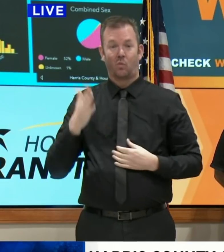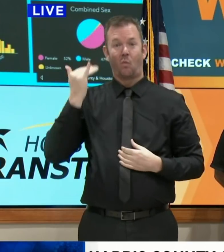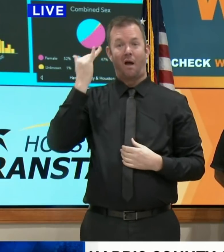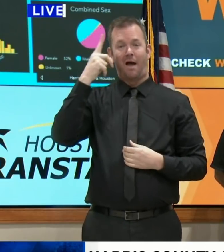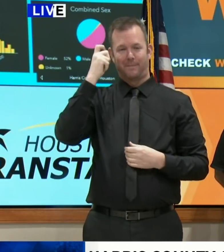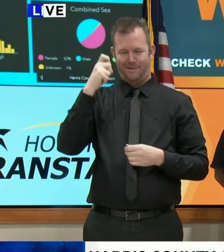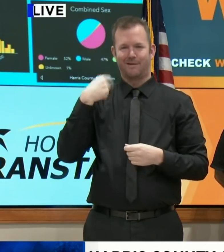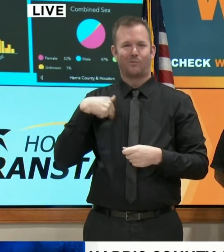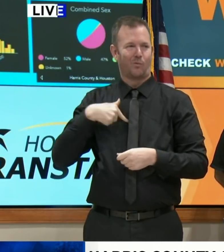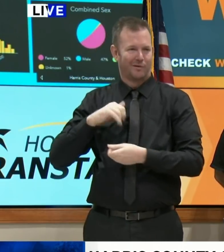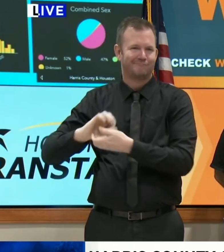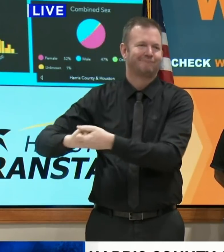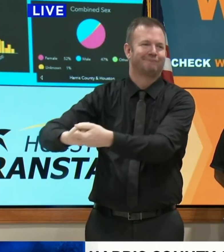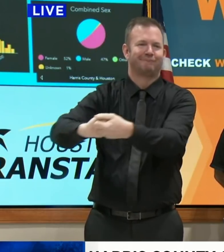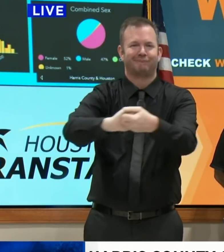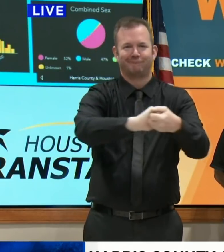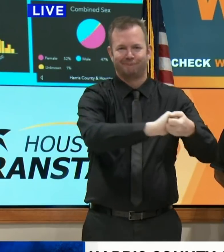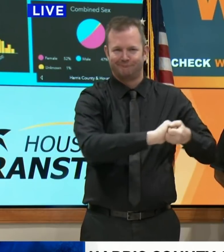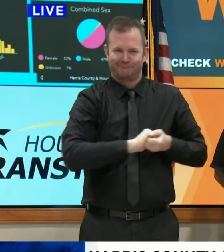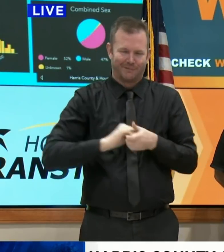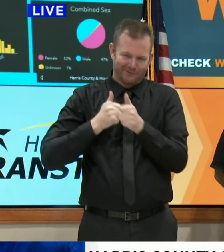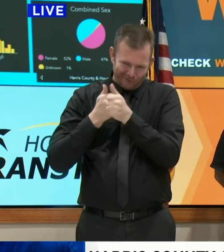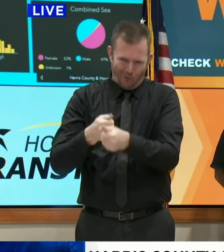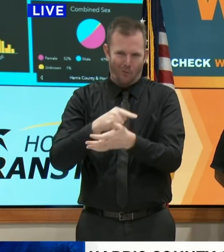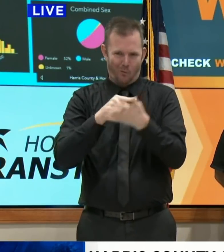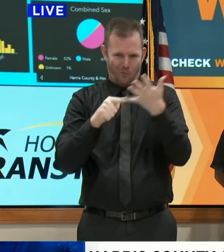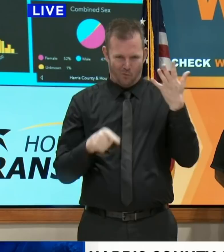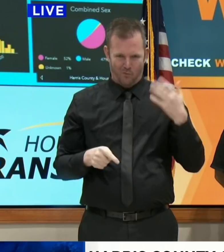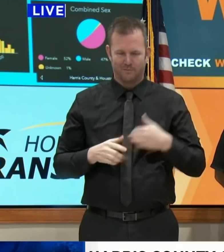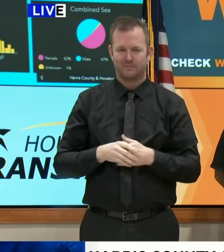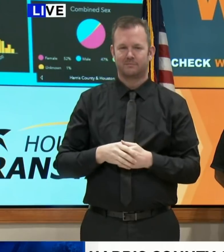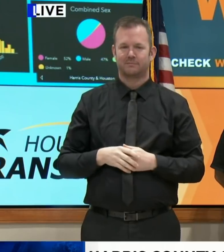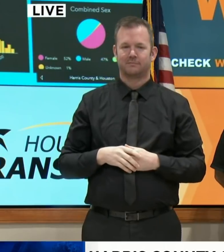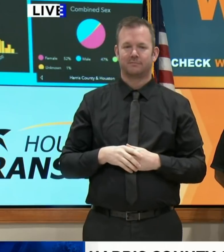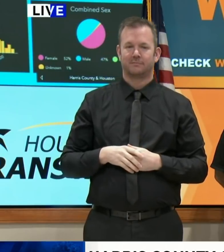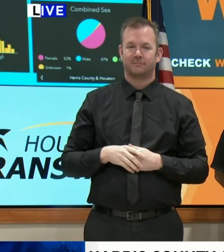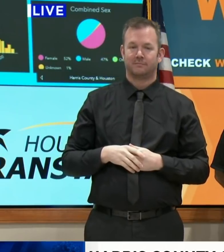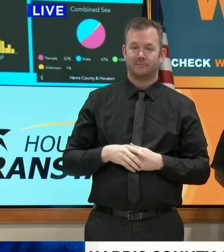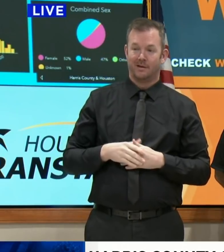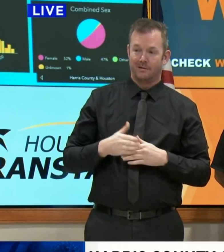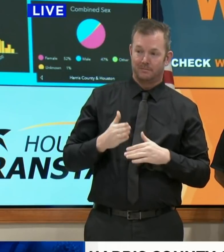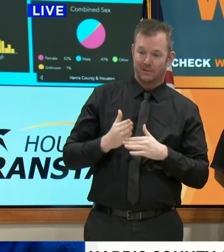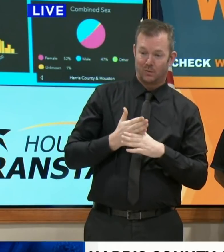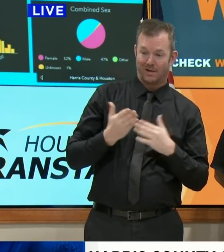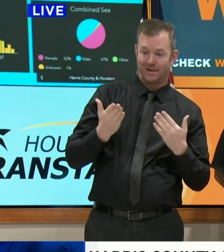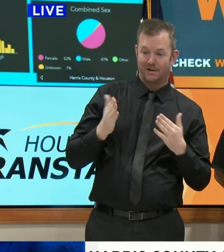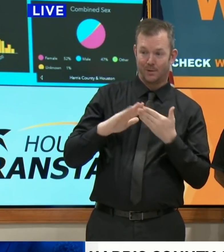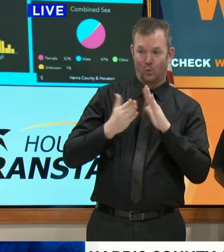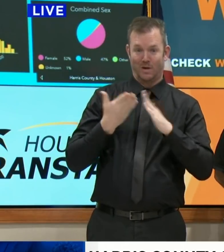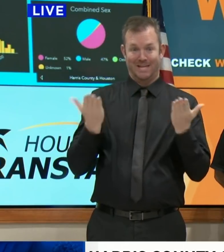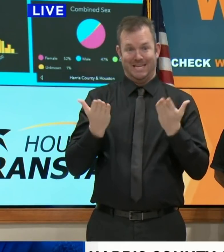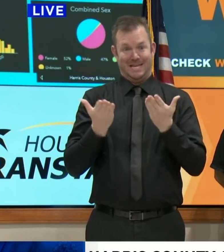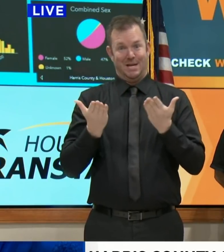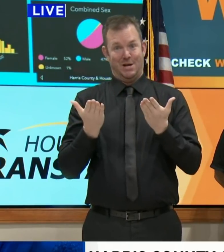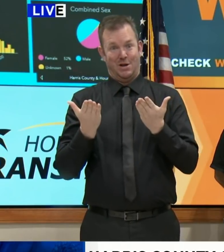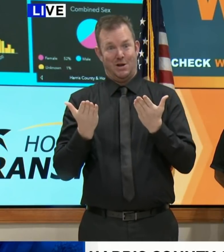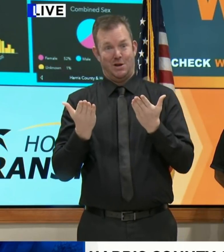then it looks like the curve has flattened. has flattened. That’s because of the That’s because of the progress we’ve all made progress we’ve all made together but the difference